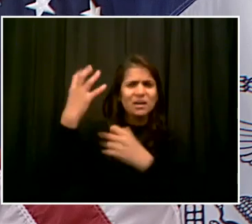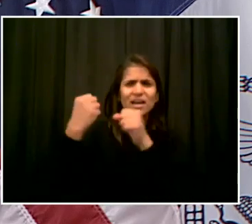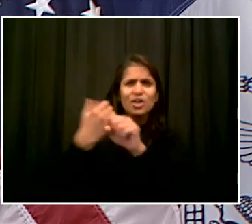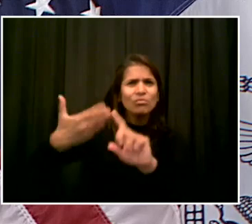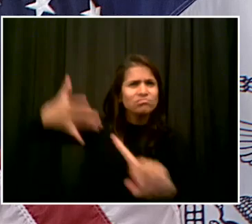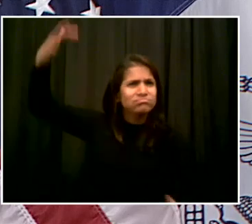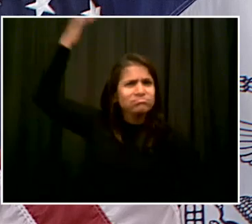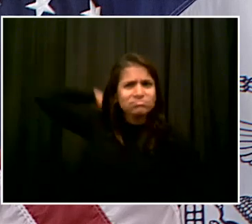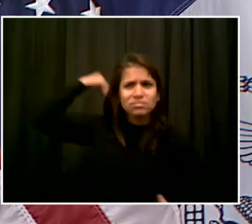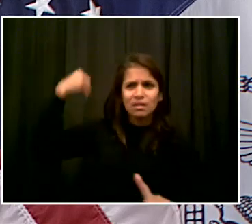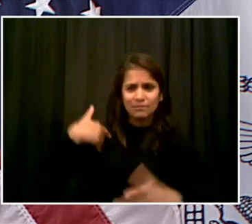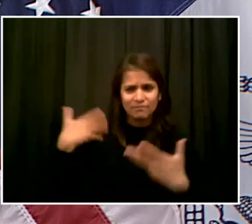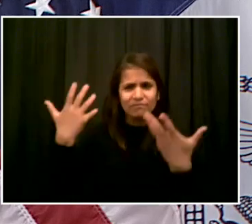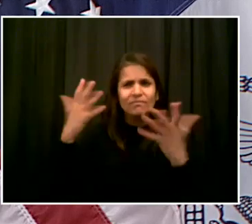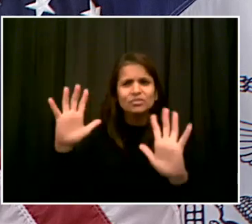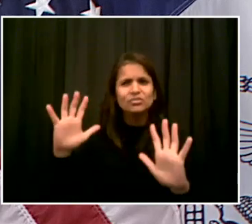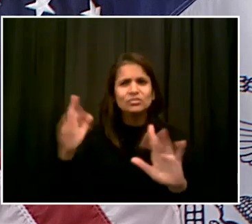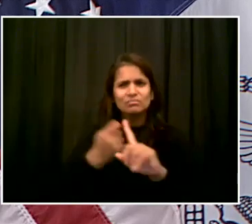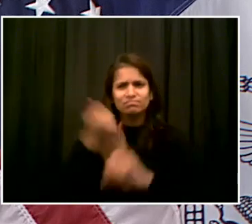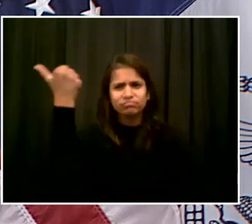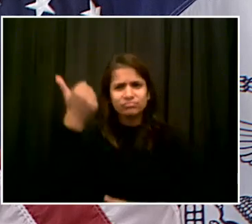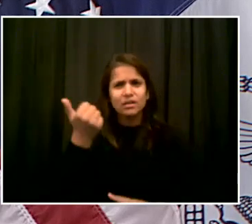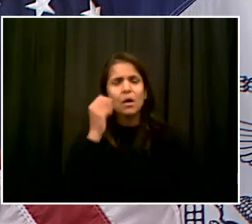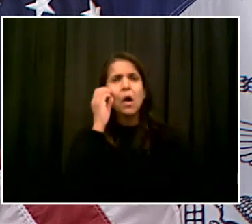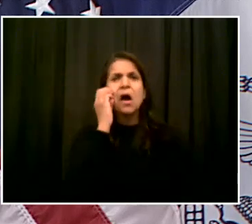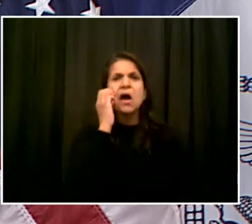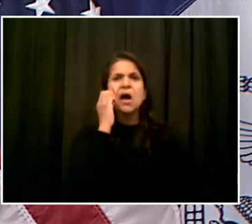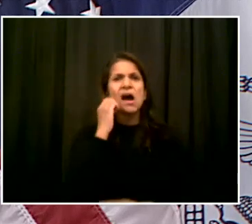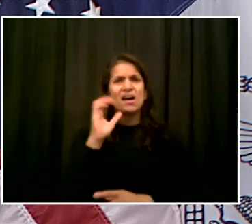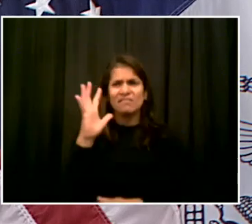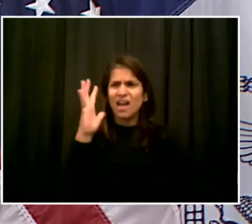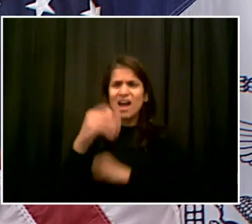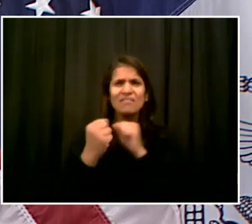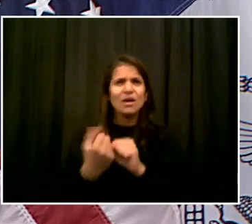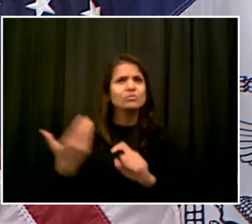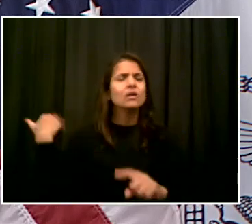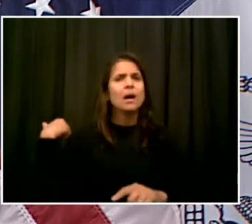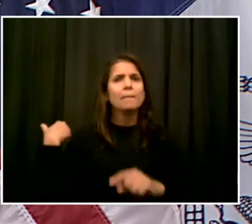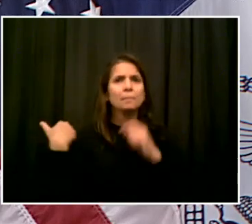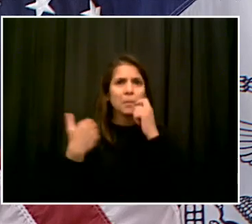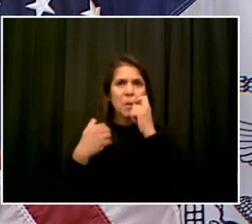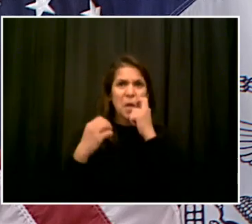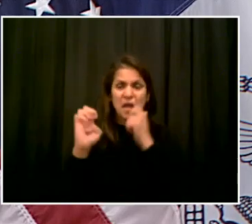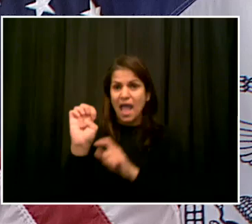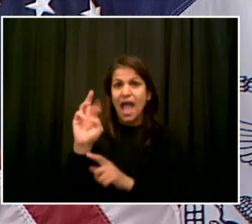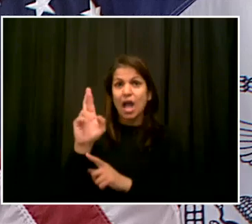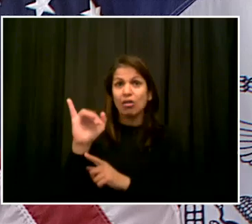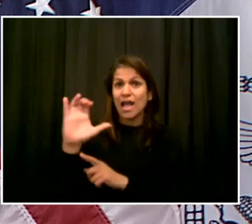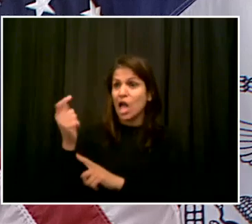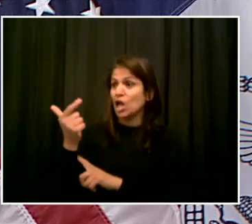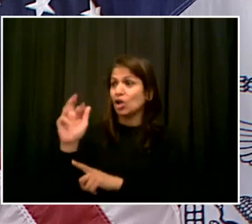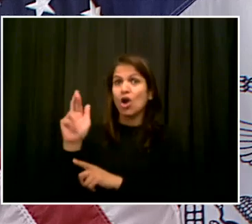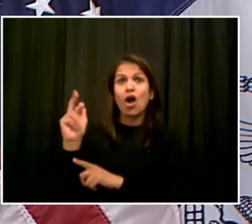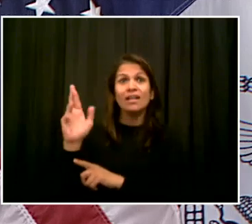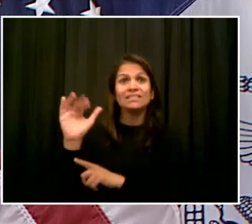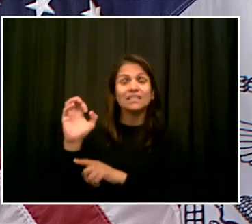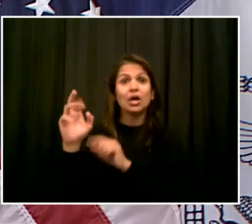OF ERIC GARNER THAT DAY HE WAS KILLED, BILL BRATTON 24 HOURS